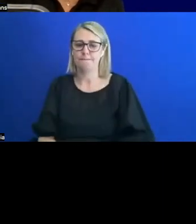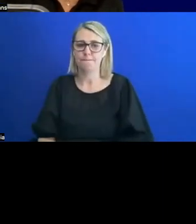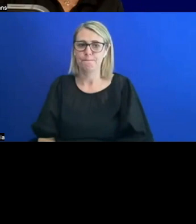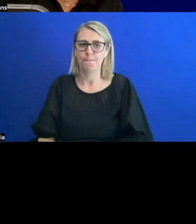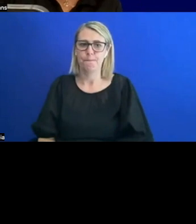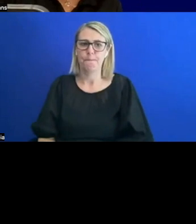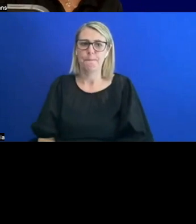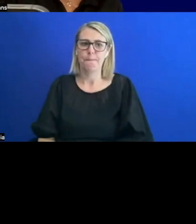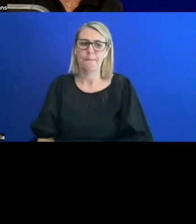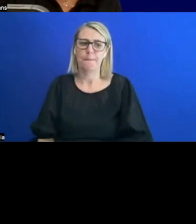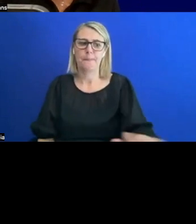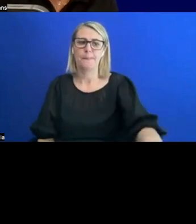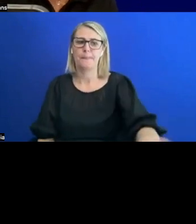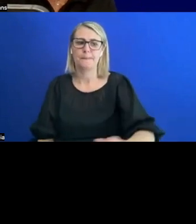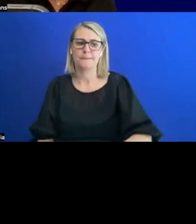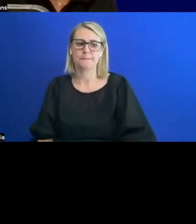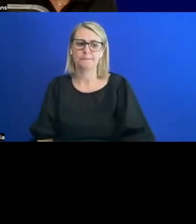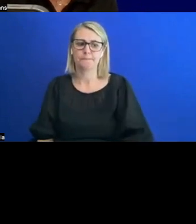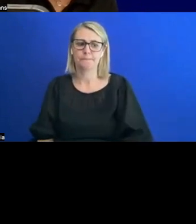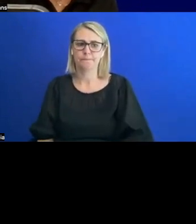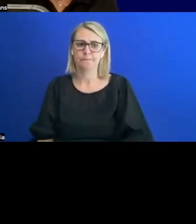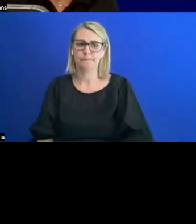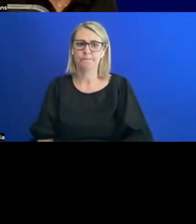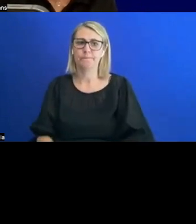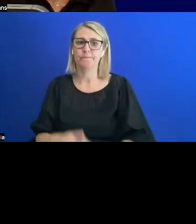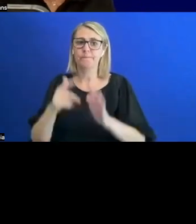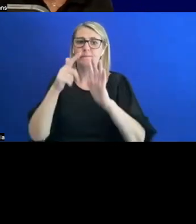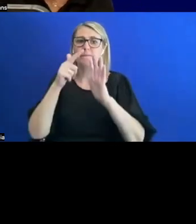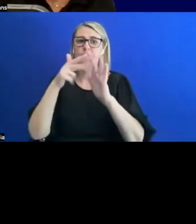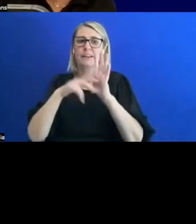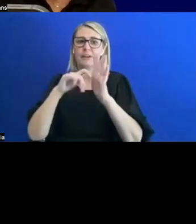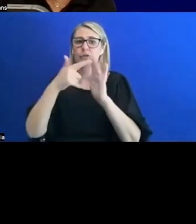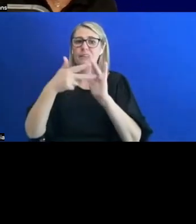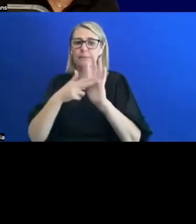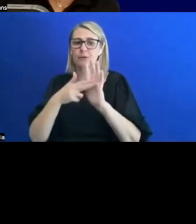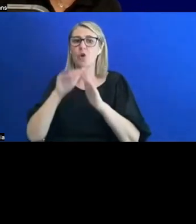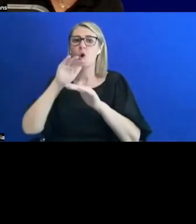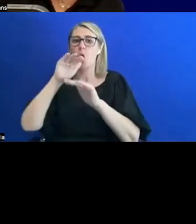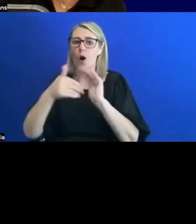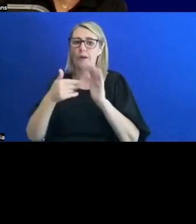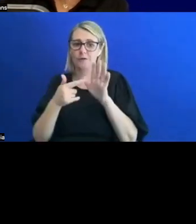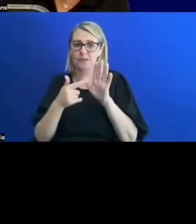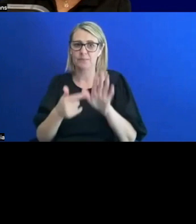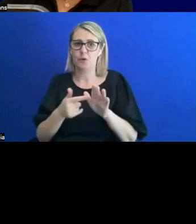The interoceptive over-responders have a heightened experience within their body signals.